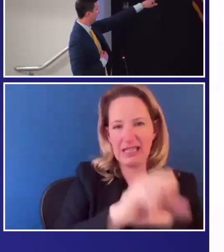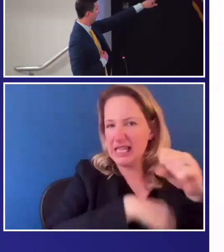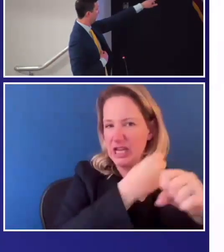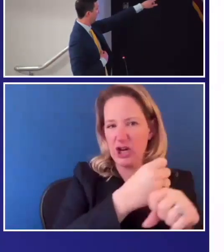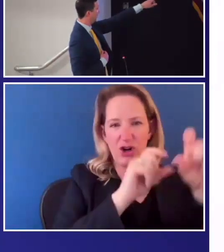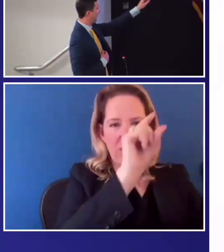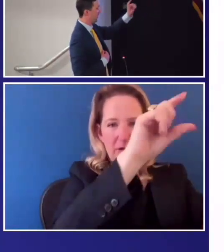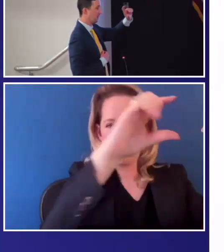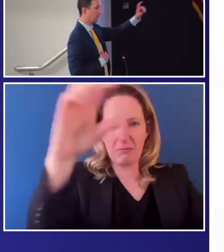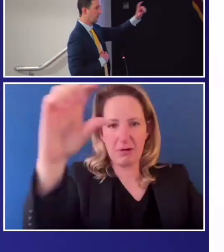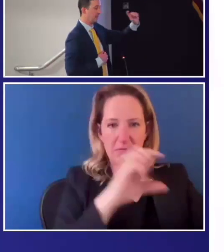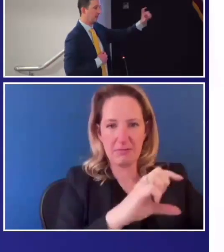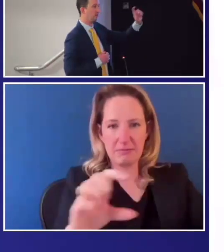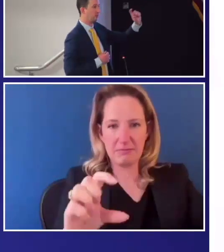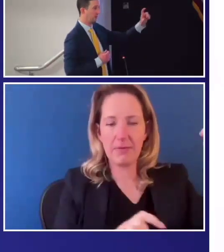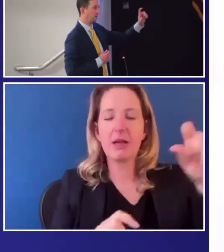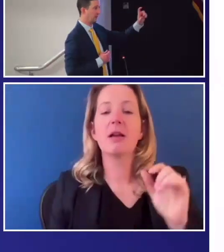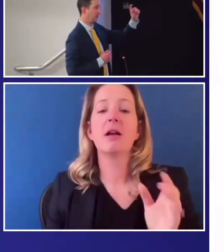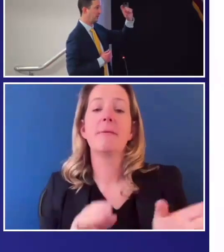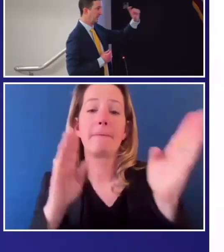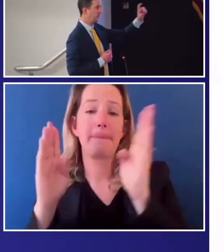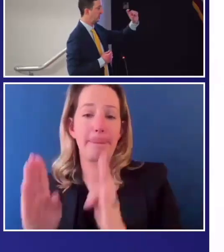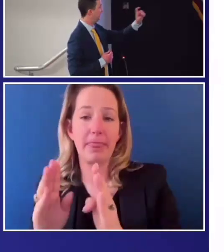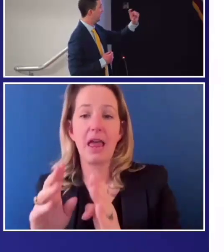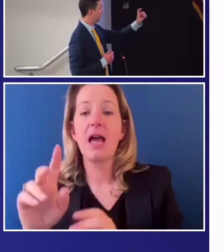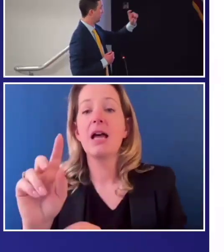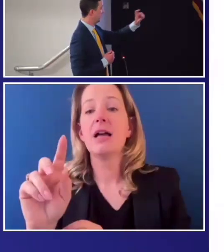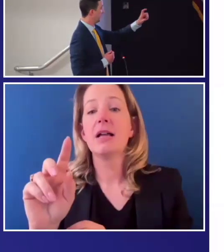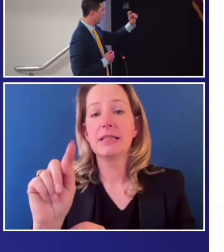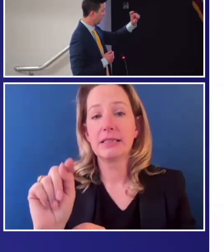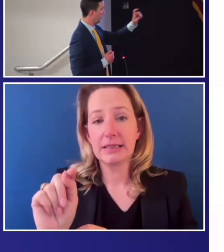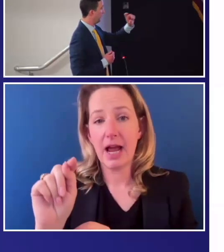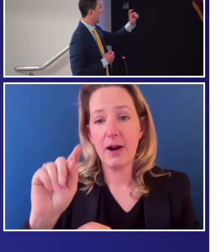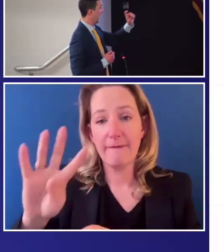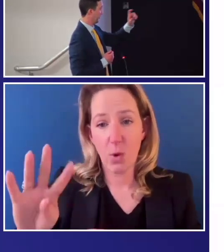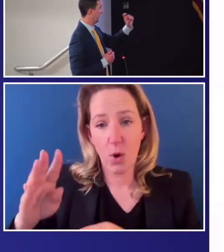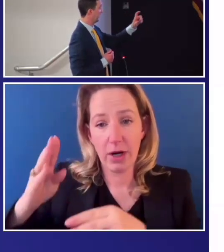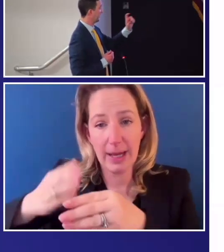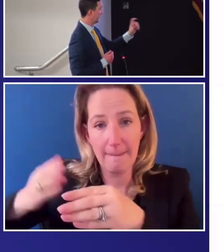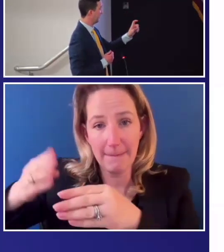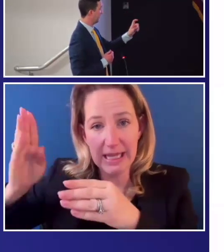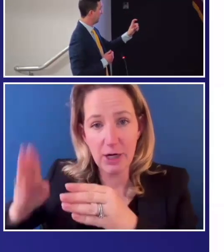column, these are the number of Title IV completers in each individual year that would be aggregated together.